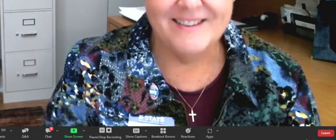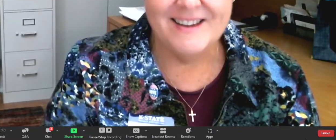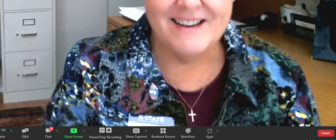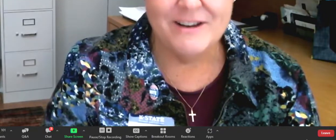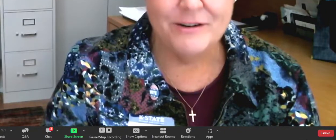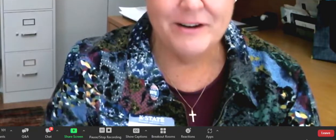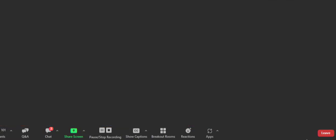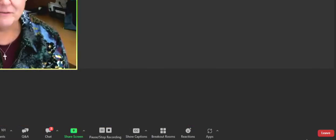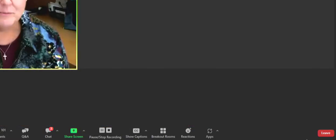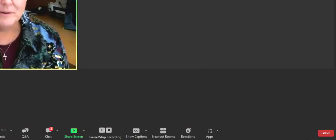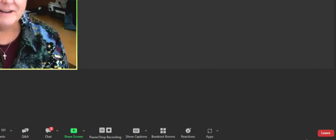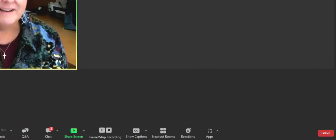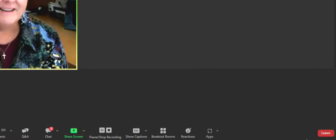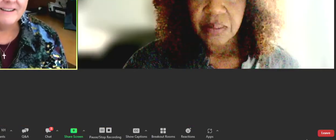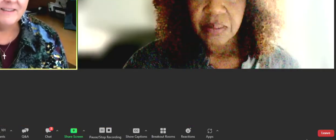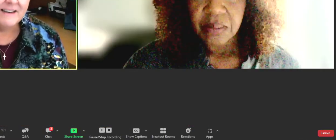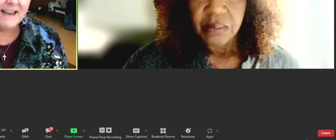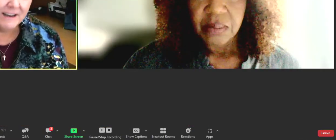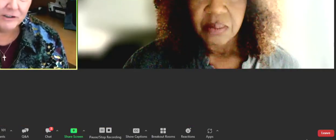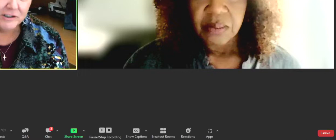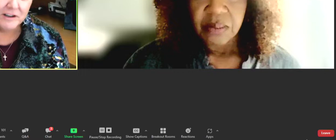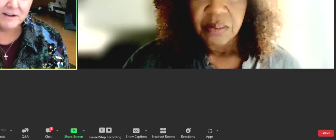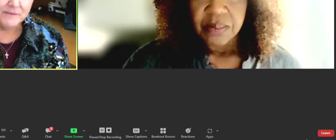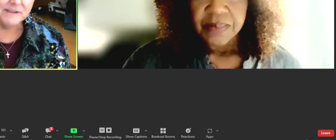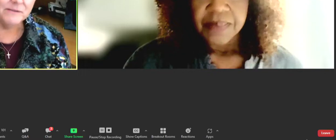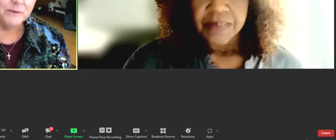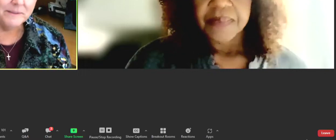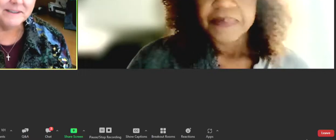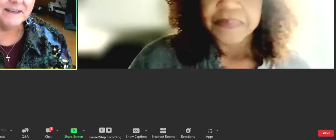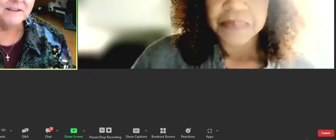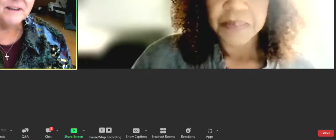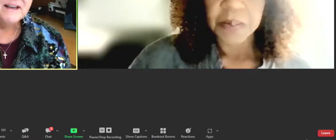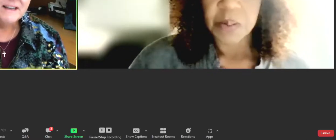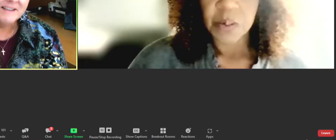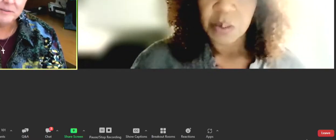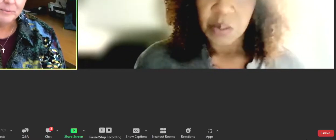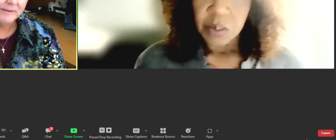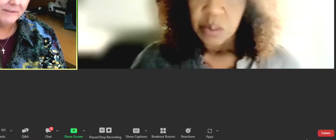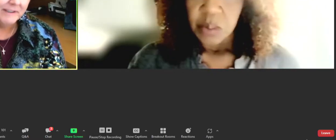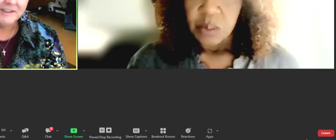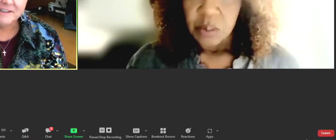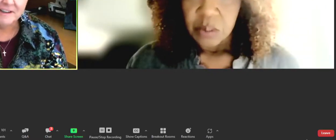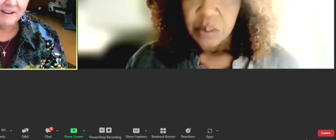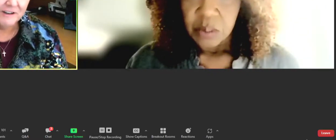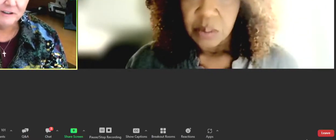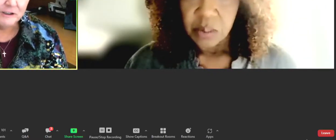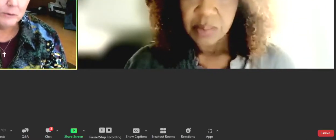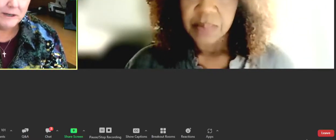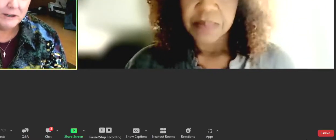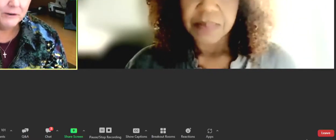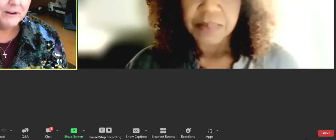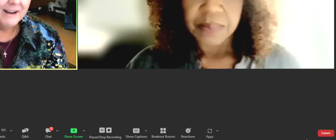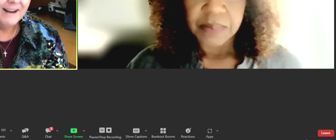And thank you to everyone in the National Office of Women's Health. It's a privilege. It's an honor to join you.